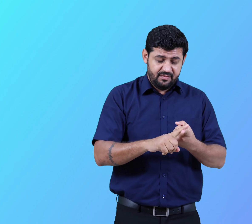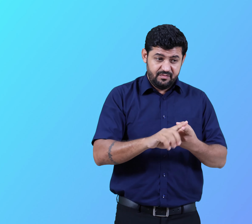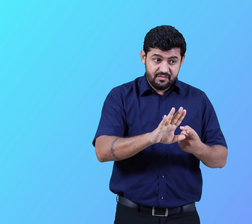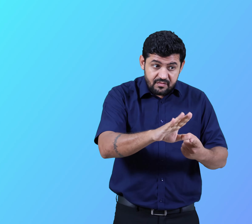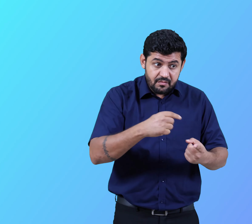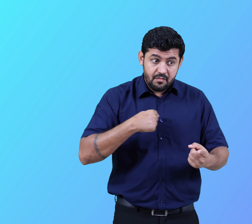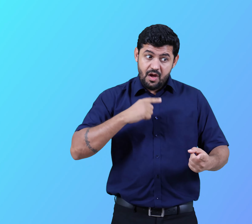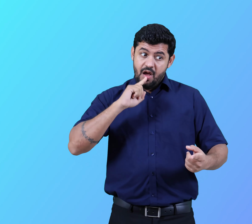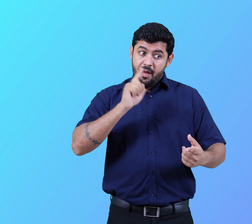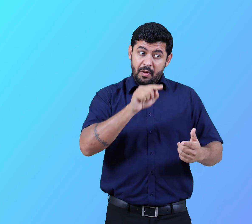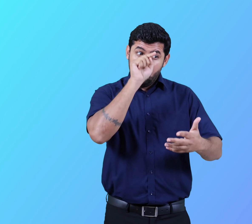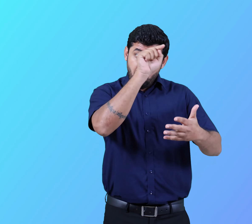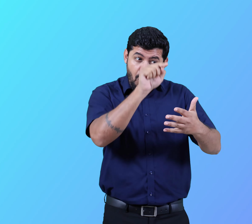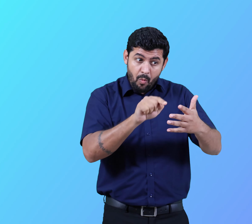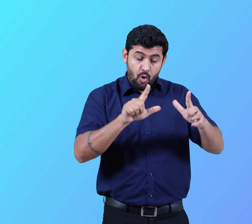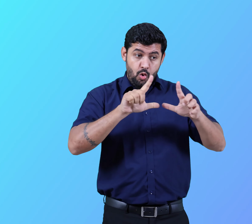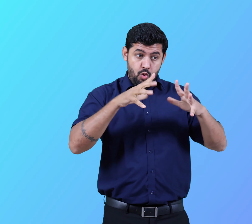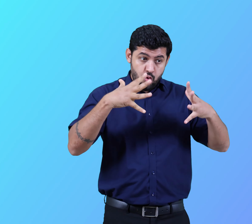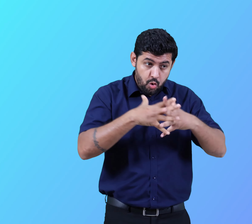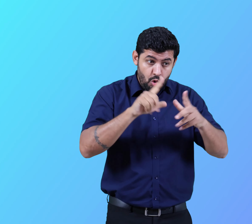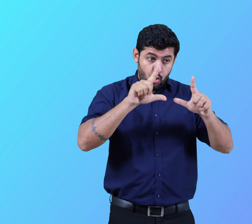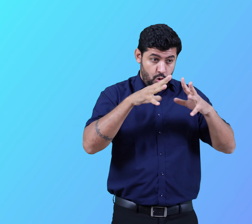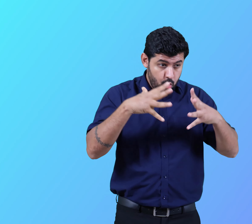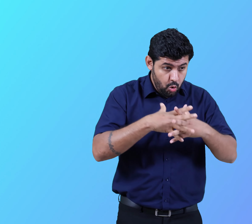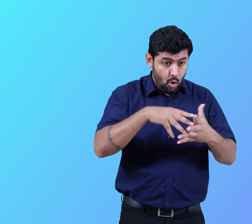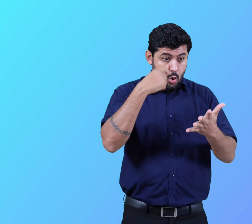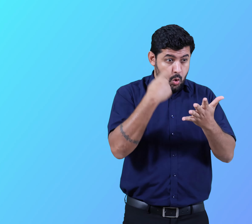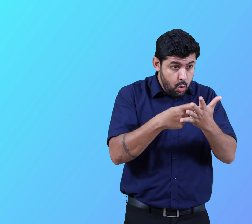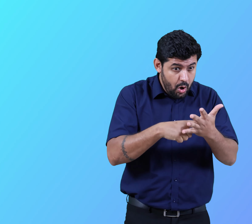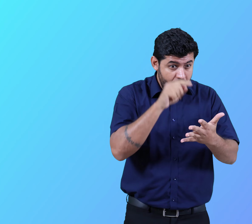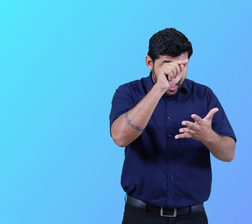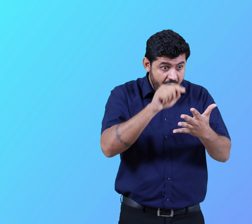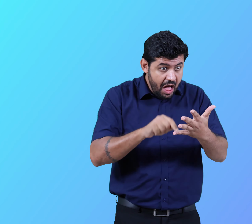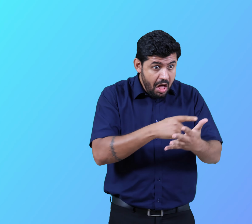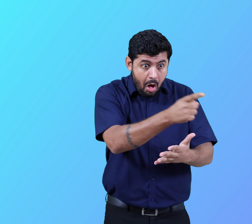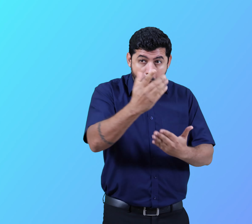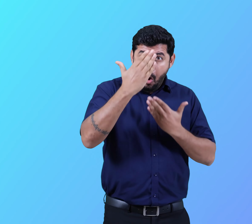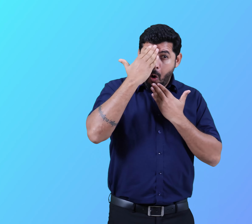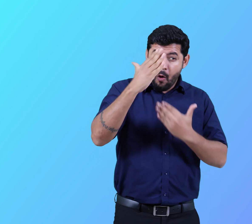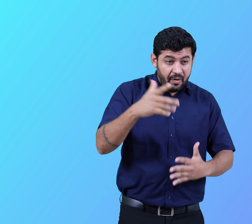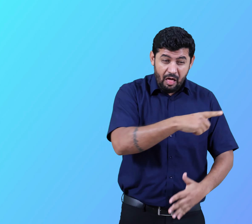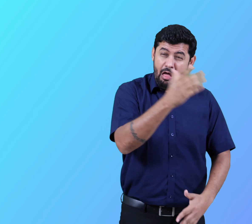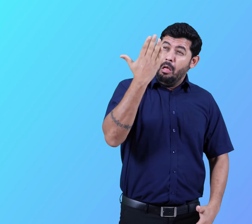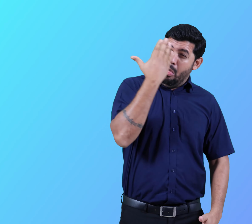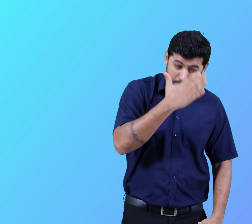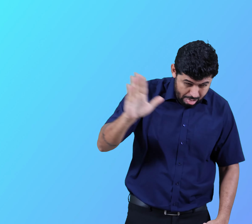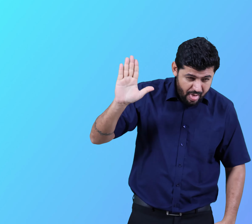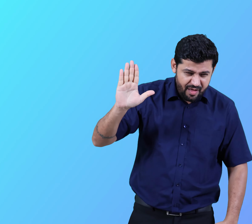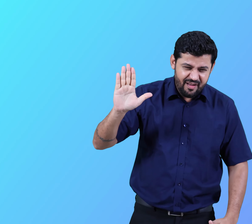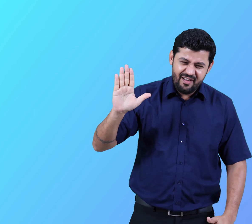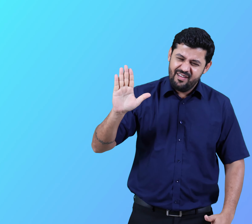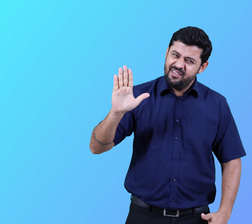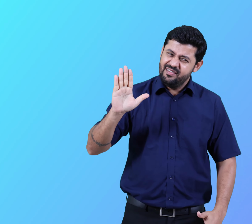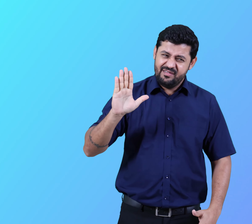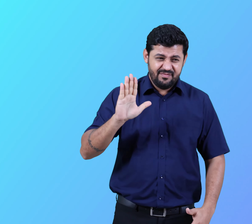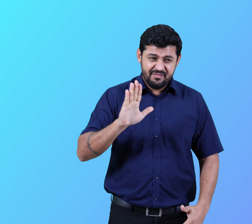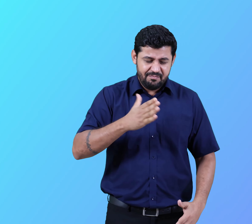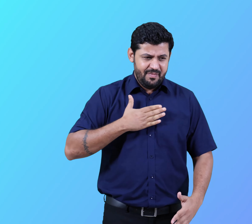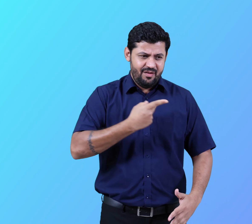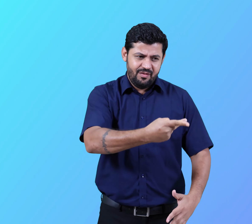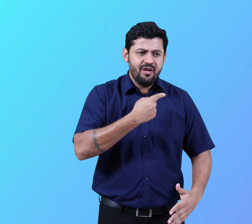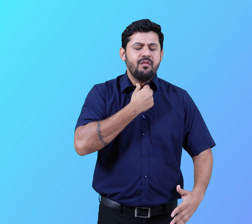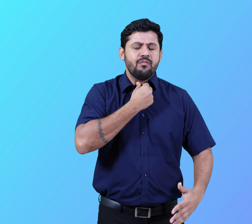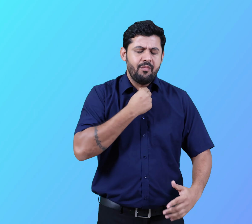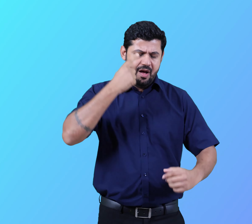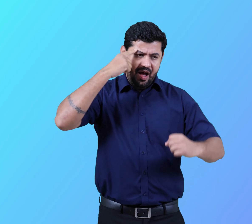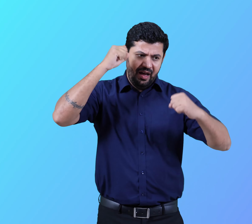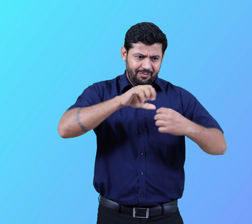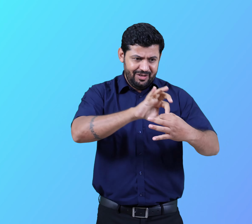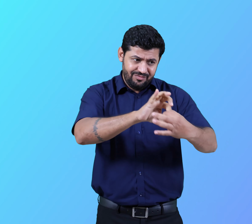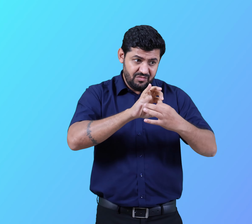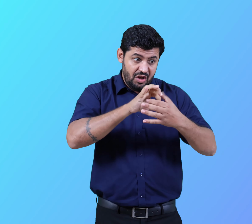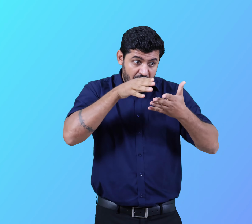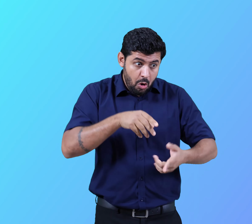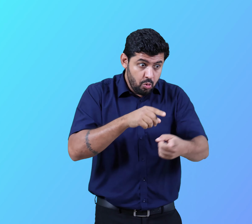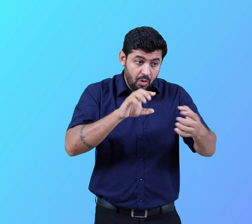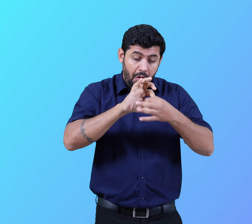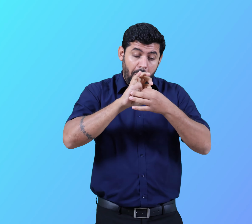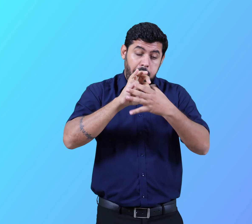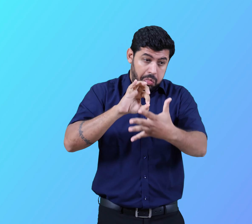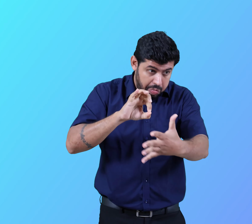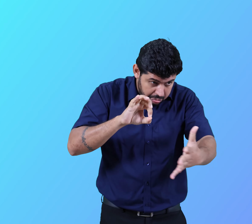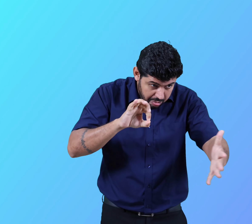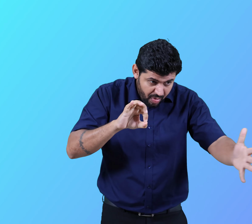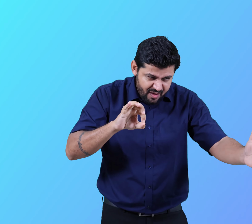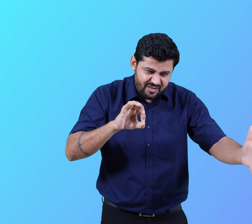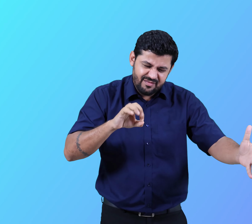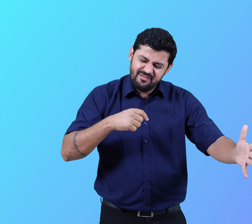If you refuse to obey my laws and commands, you have broken my agreement.